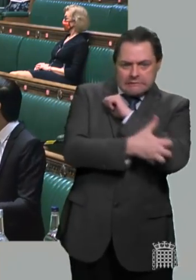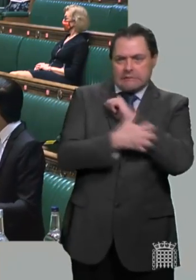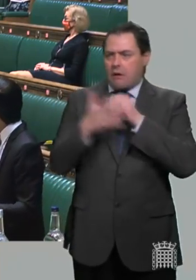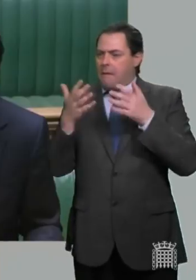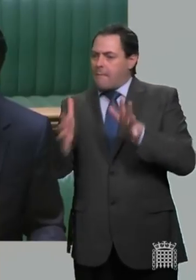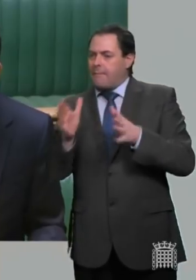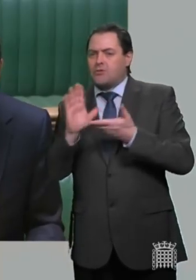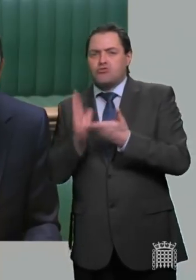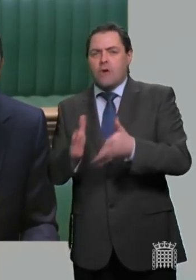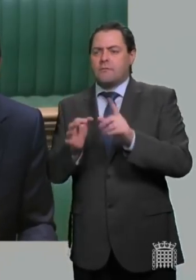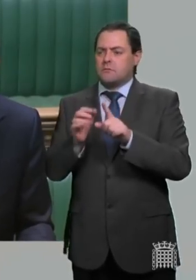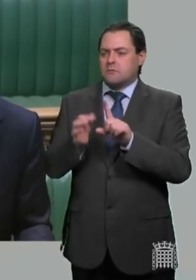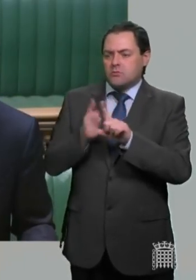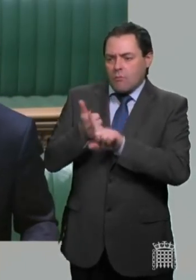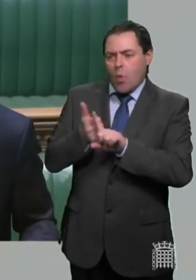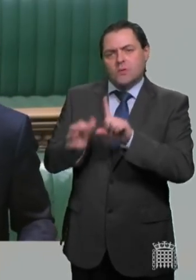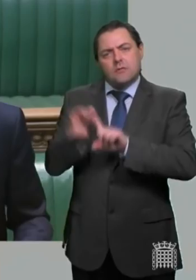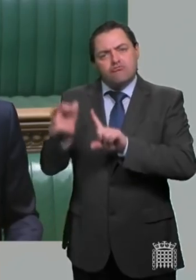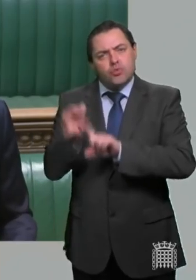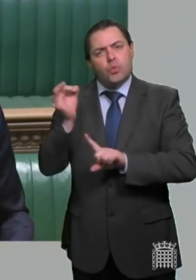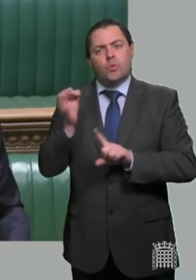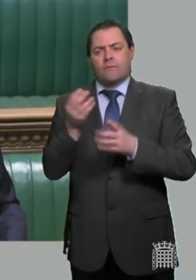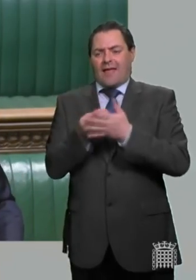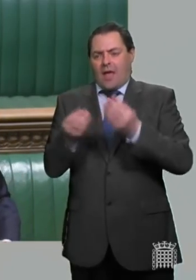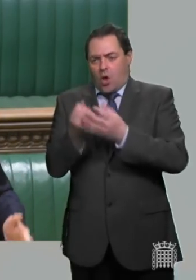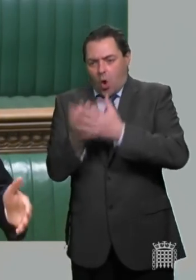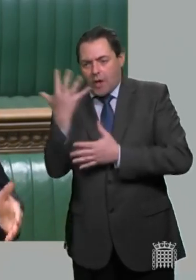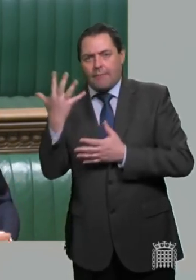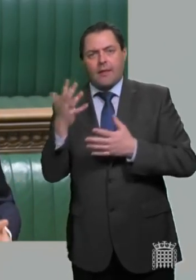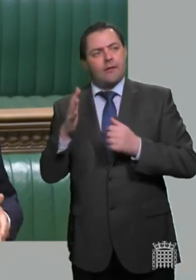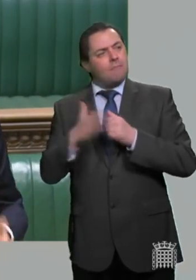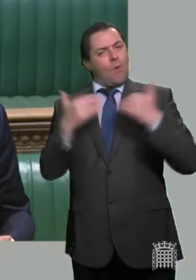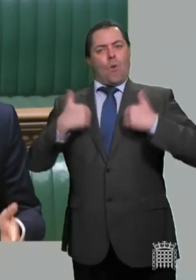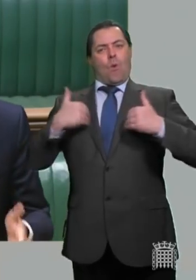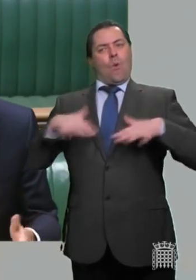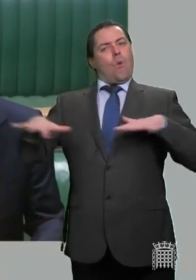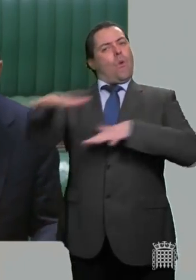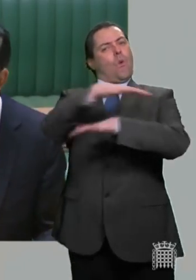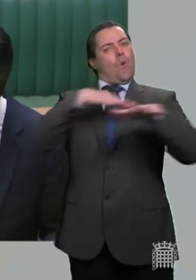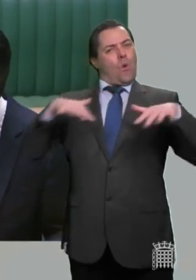to grow the economy; to spread prosperity; to extend the awesome power of opportunity to